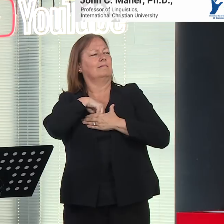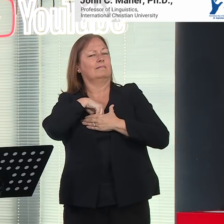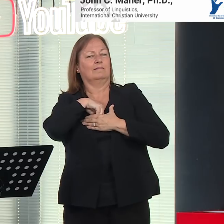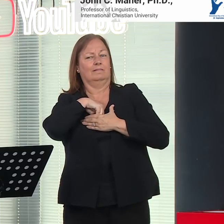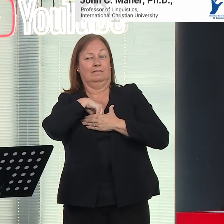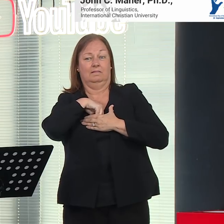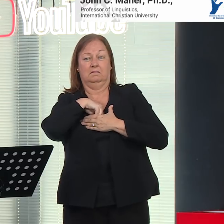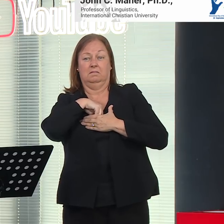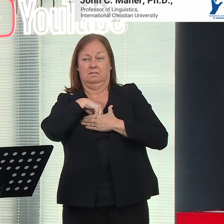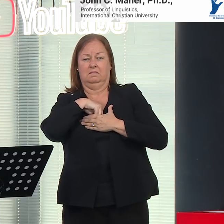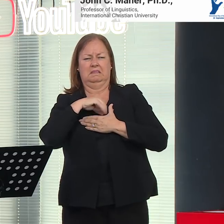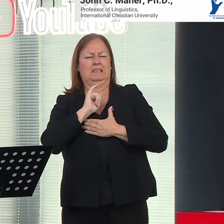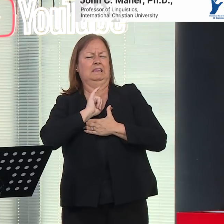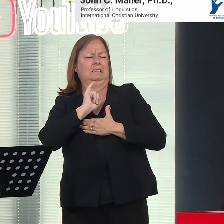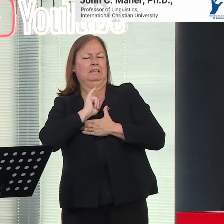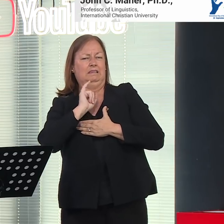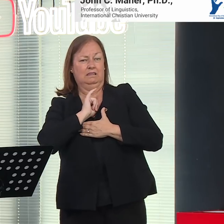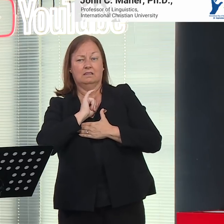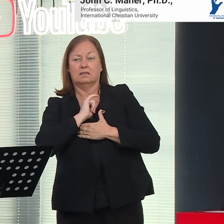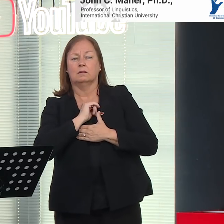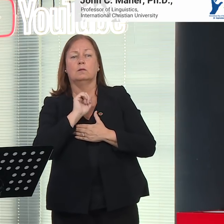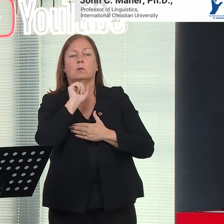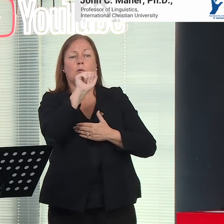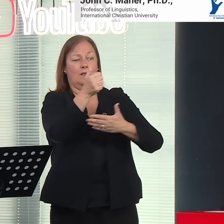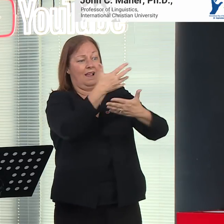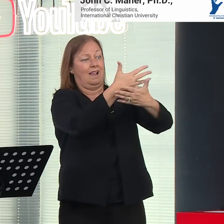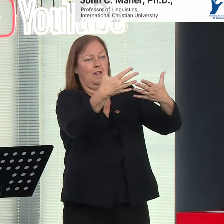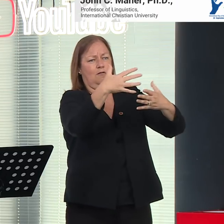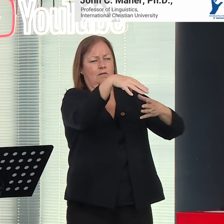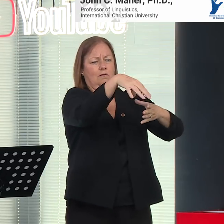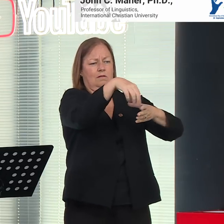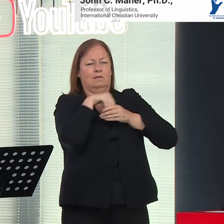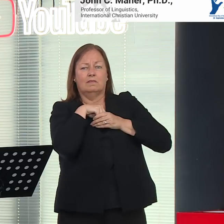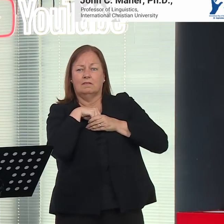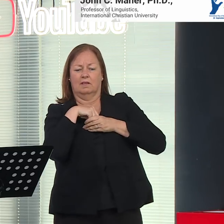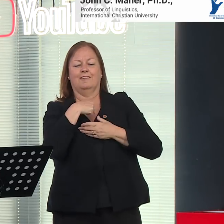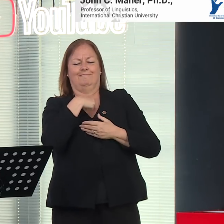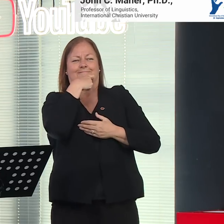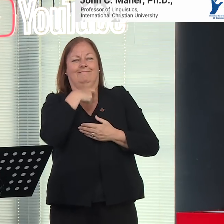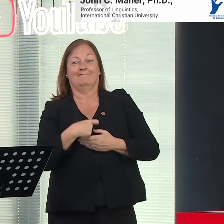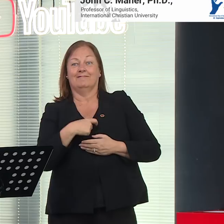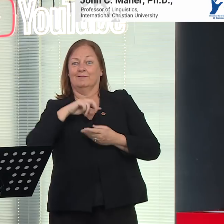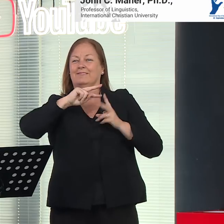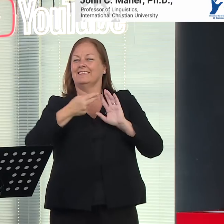Schoolboy, school girl language? Yeah? Seven, identity.